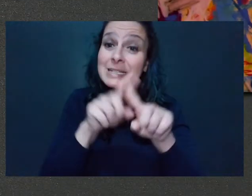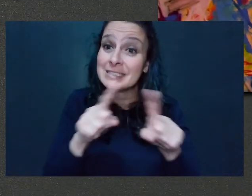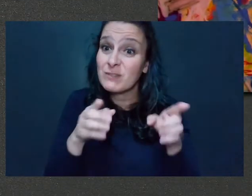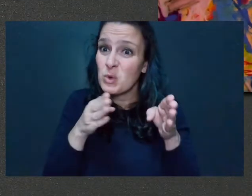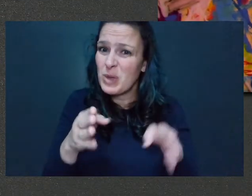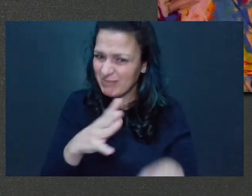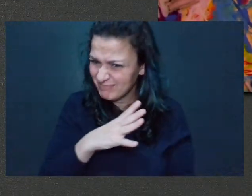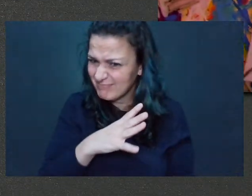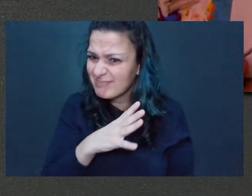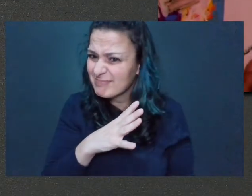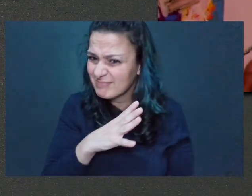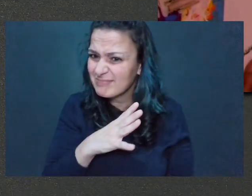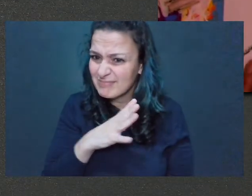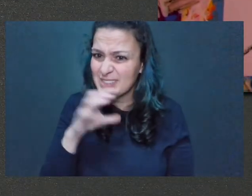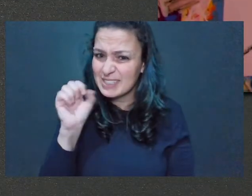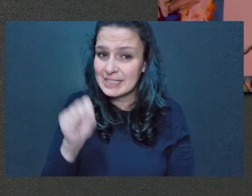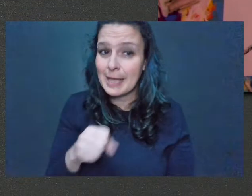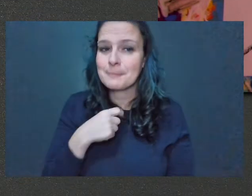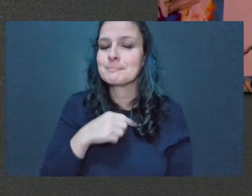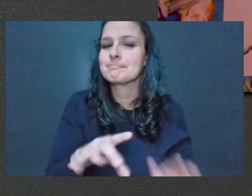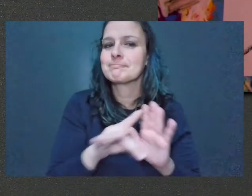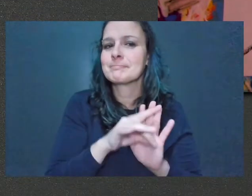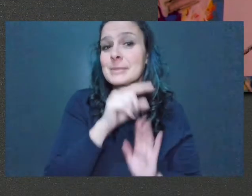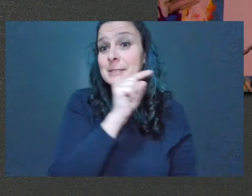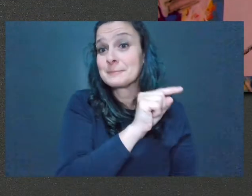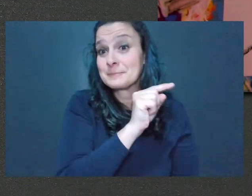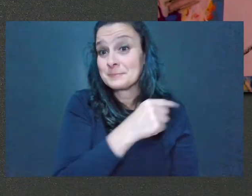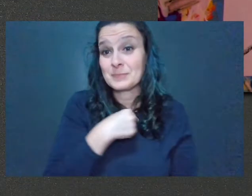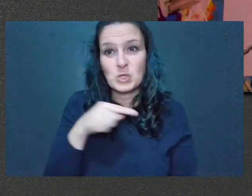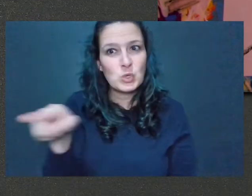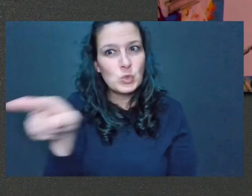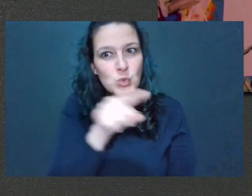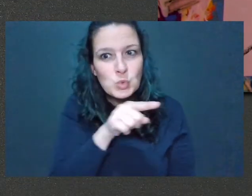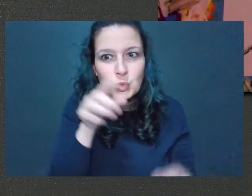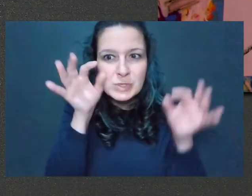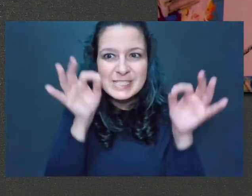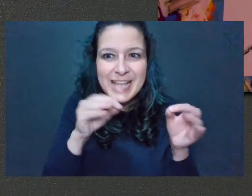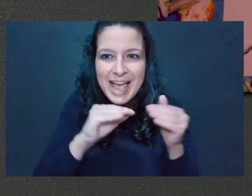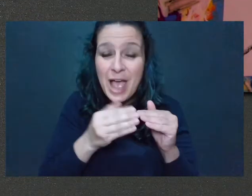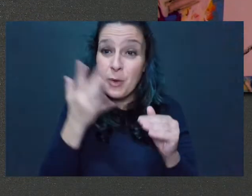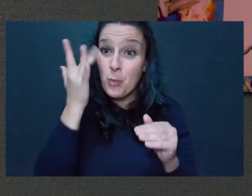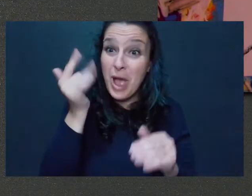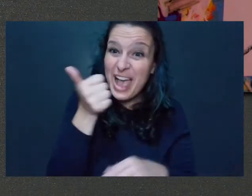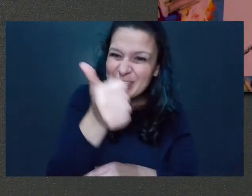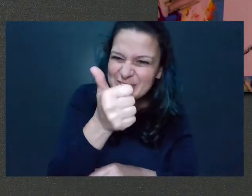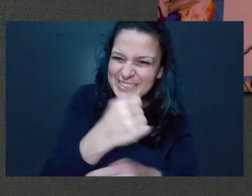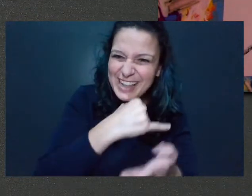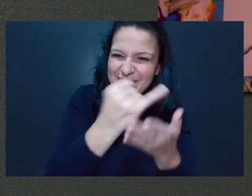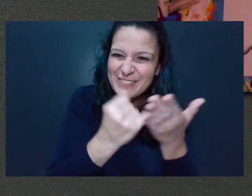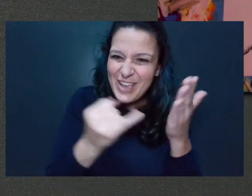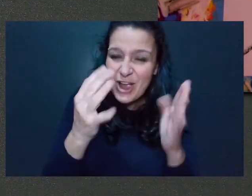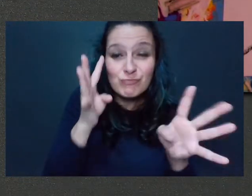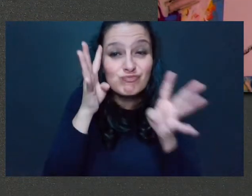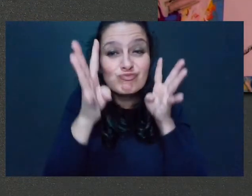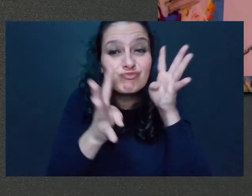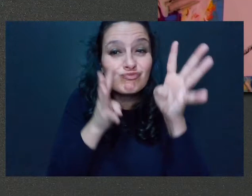Actually, I think I'll do this one. You get to decide because you are the artist. When you're done, you can go look at your crayons